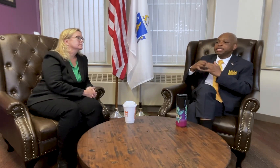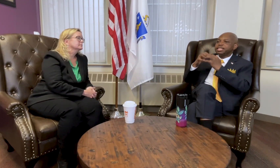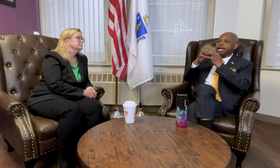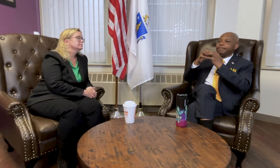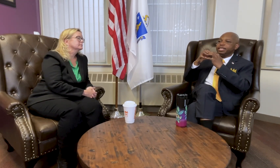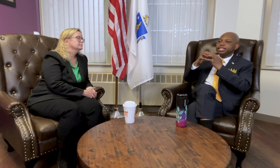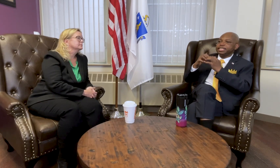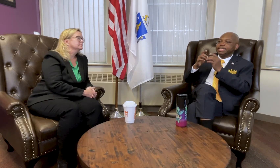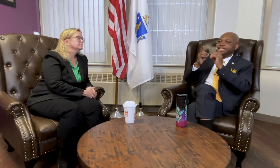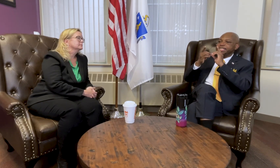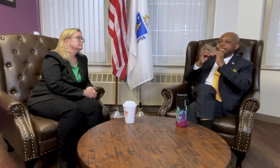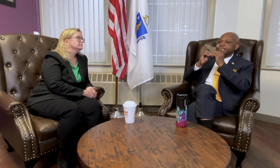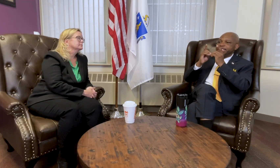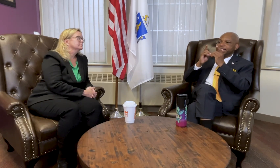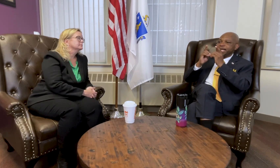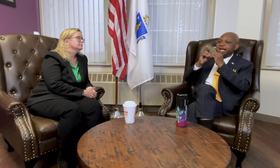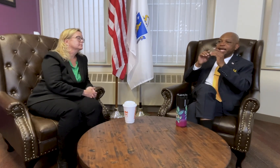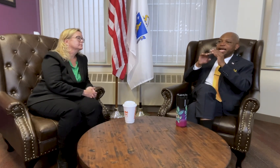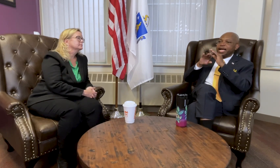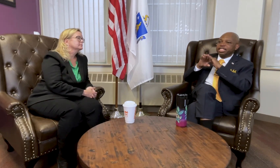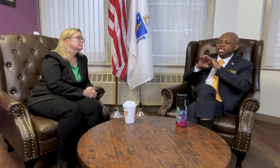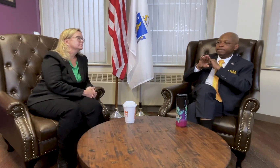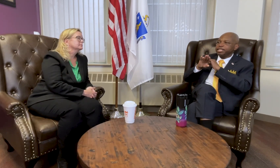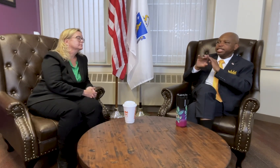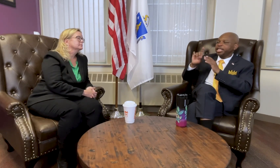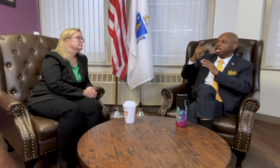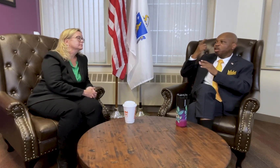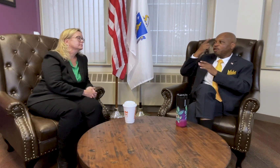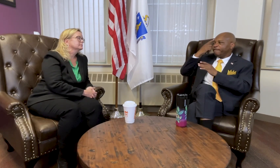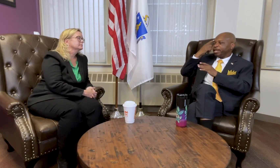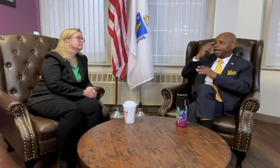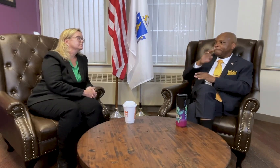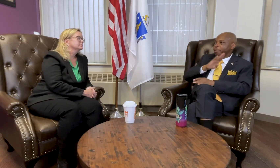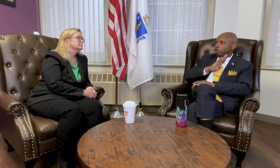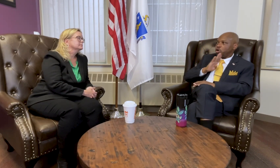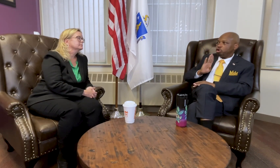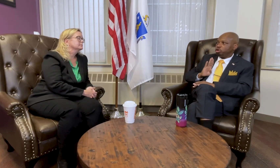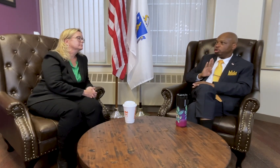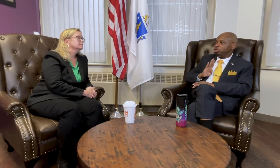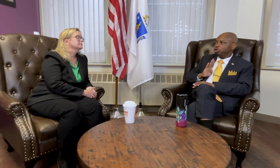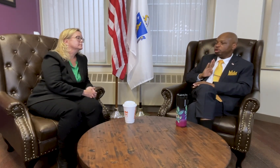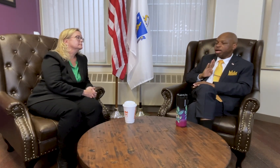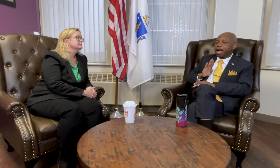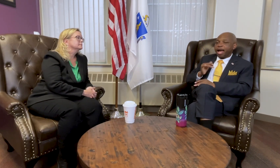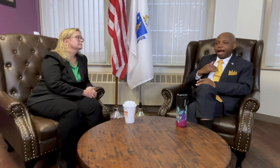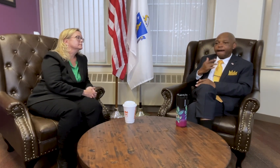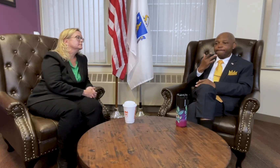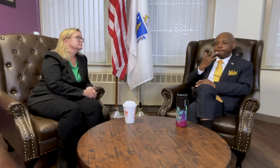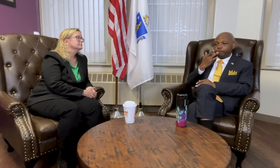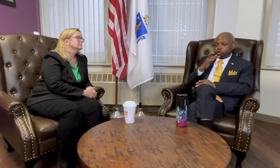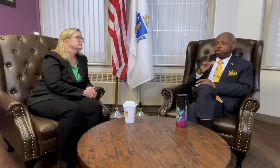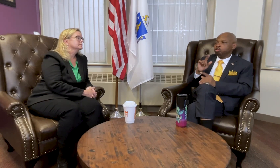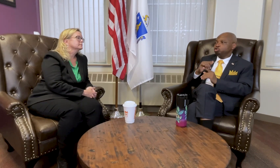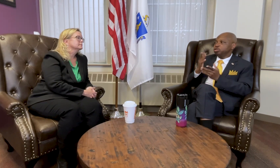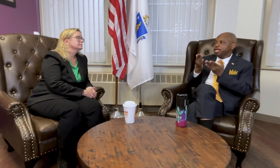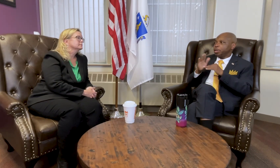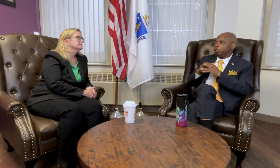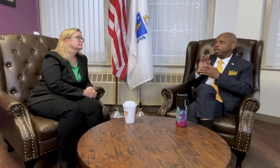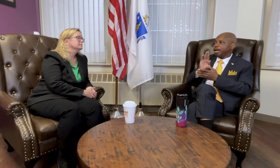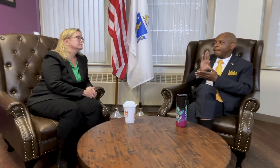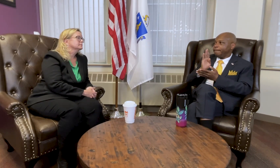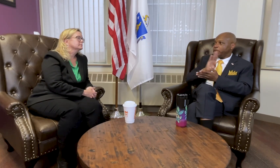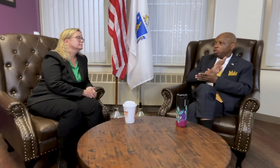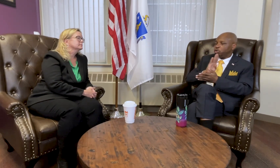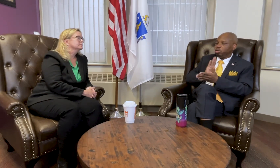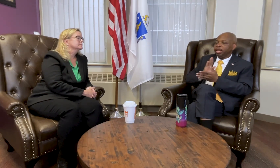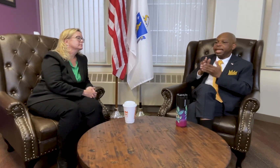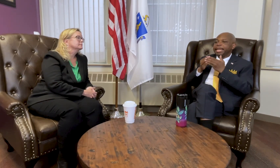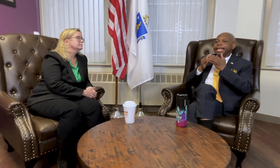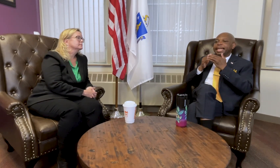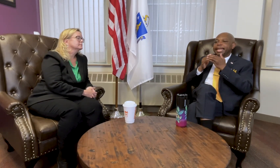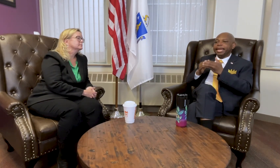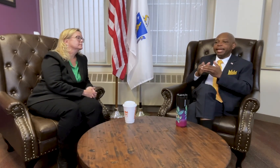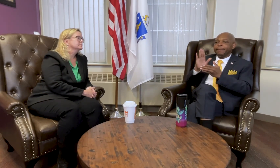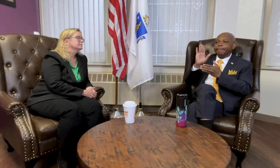to establish a Digital Accessibility Governance board. I am fortunate to sit on that board, which